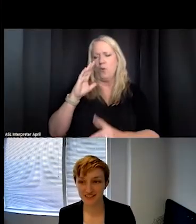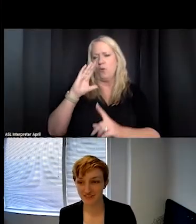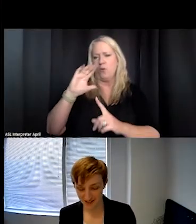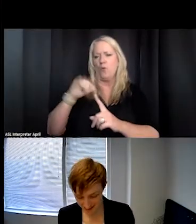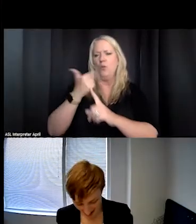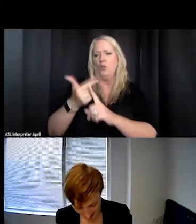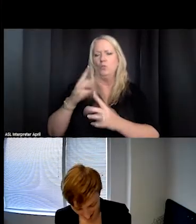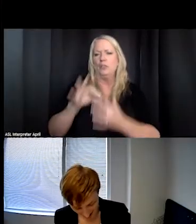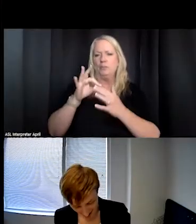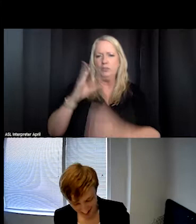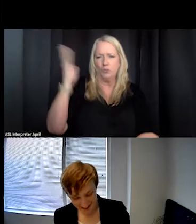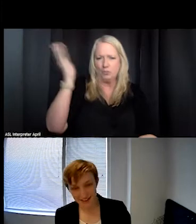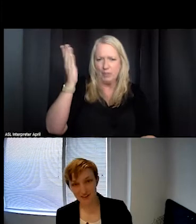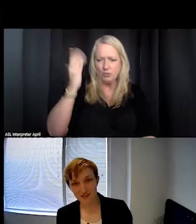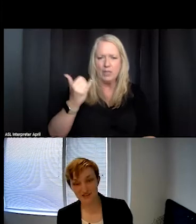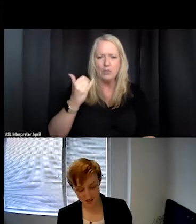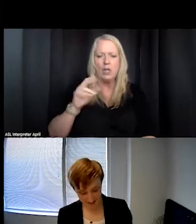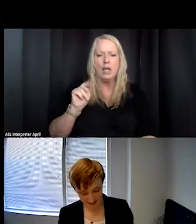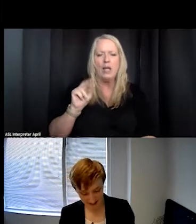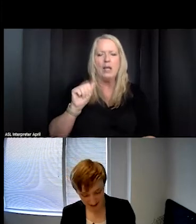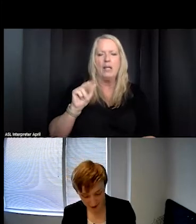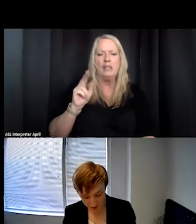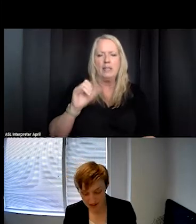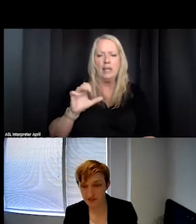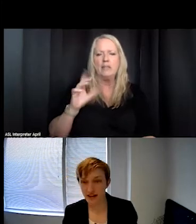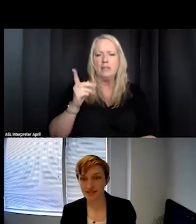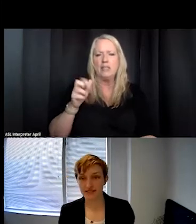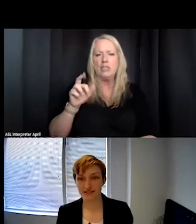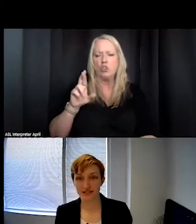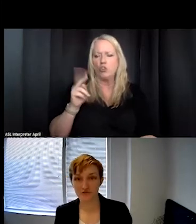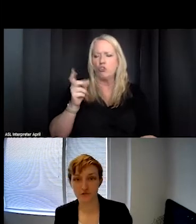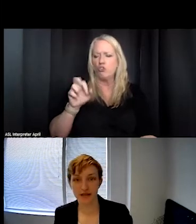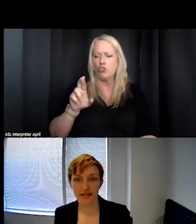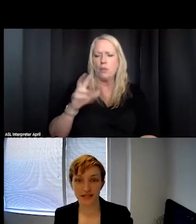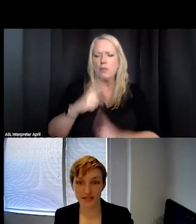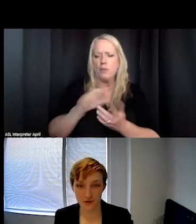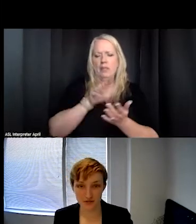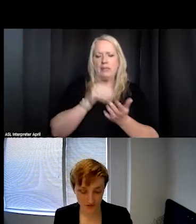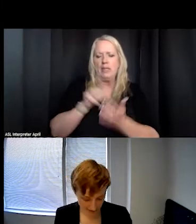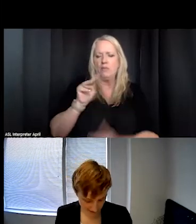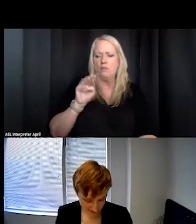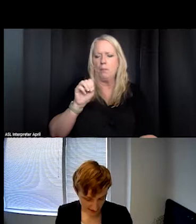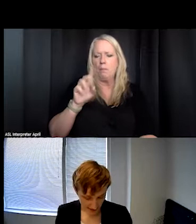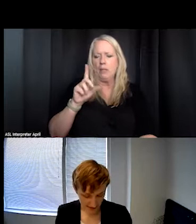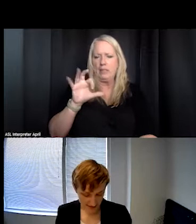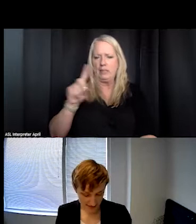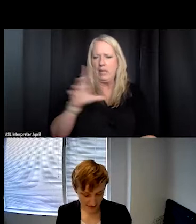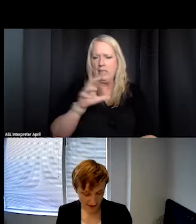FOR TODAY. NANCY IS TECHNICAL DIRECTOR THE AT CENTER FOR, MEDICAID AND CHIP SERVICES AT, CMS,